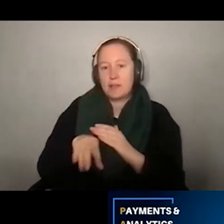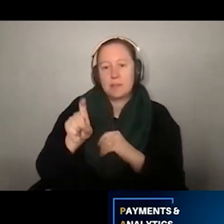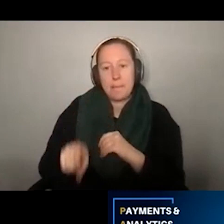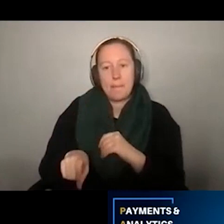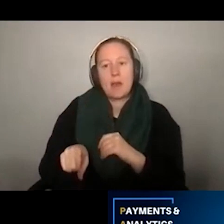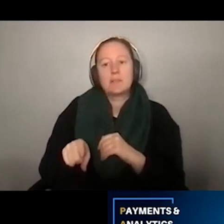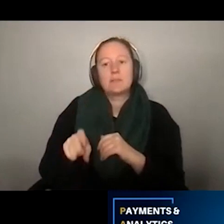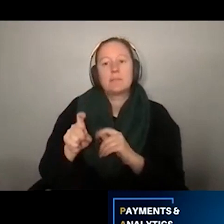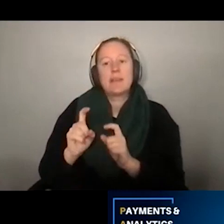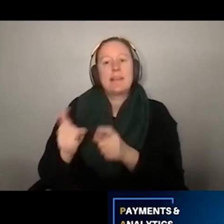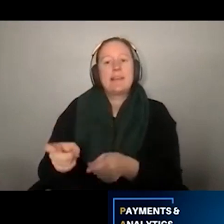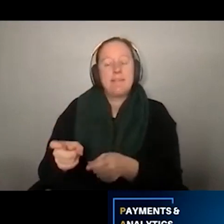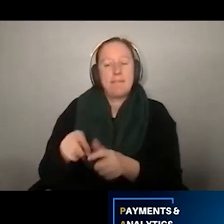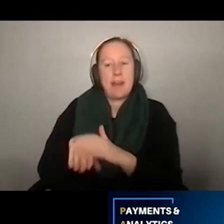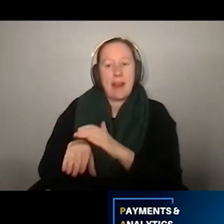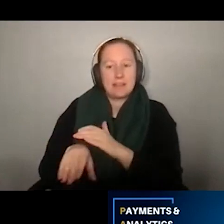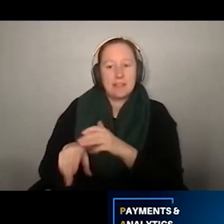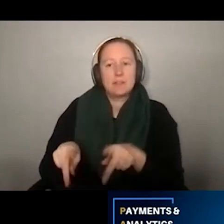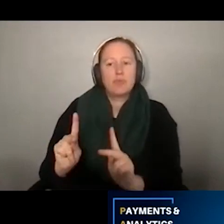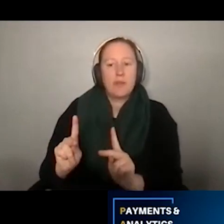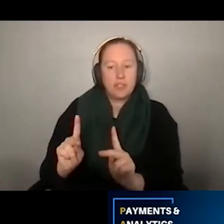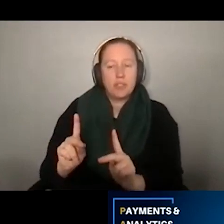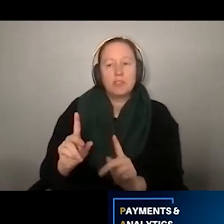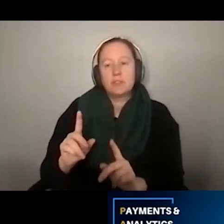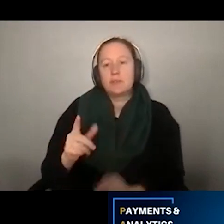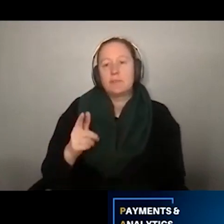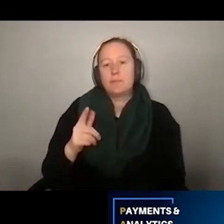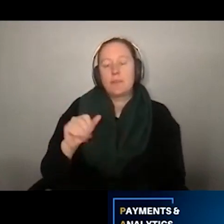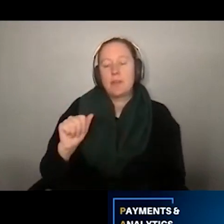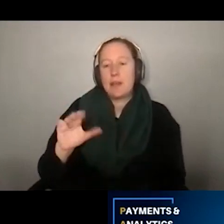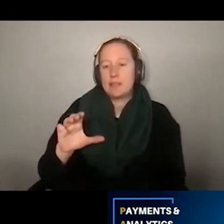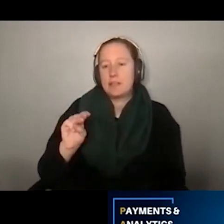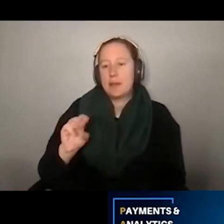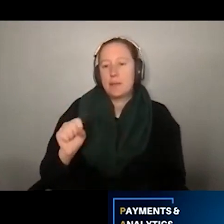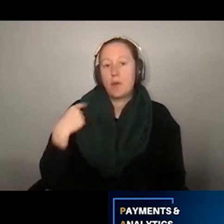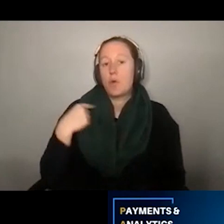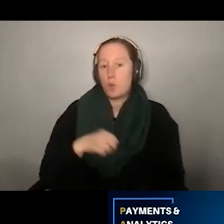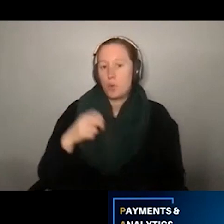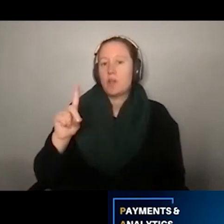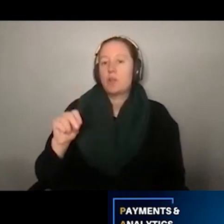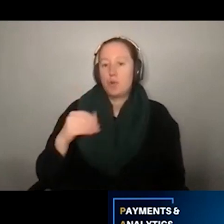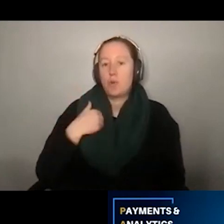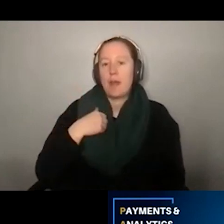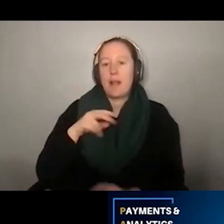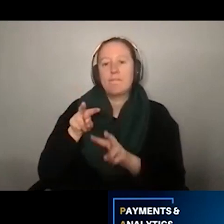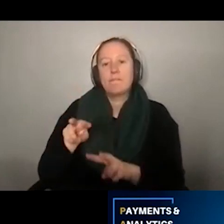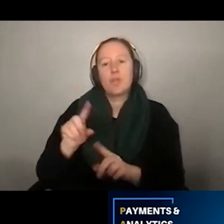granted the appropriate permissions. In ACMS we do have a view-only version.